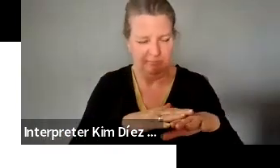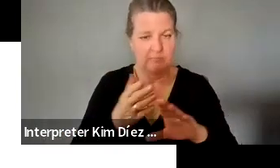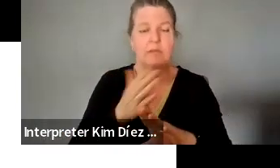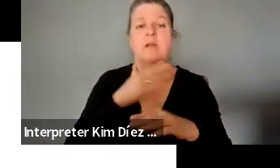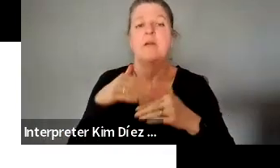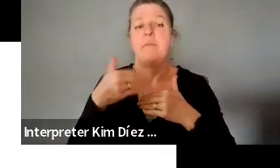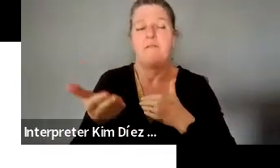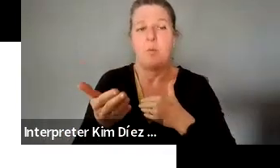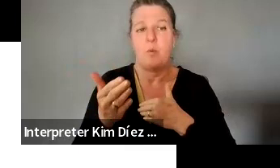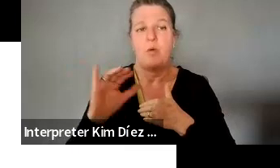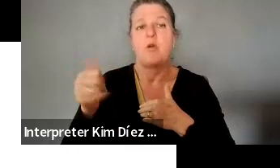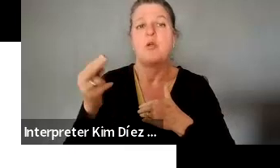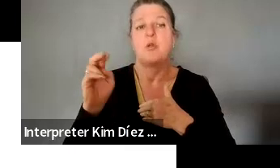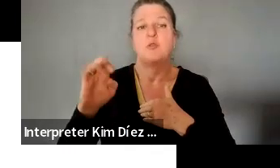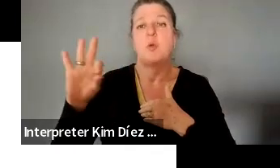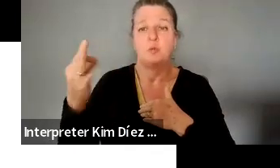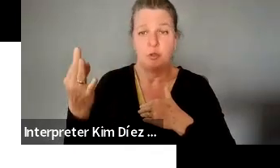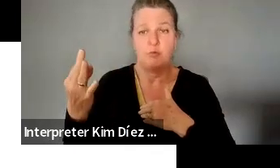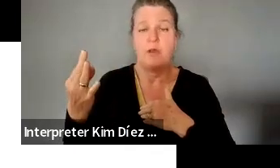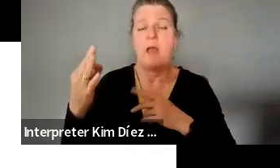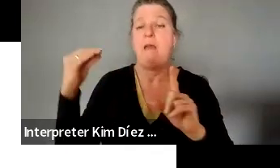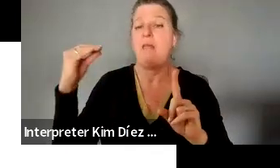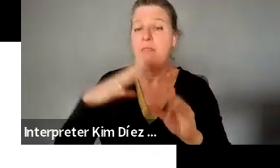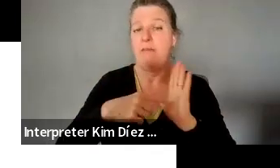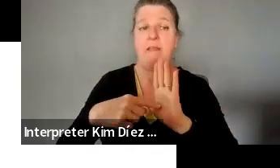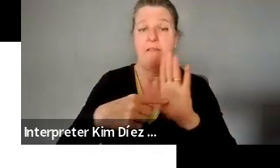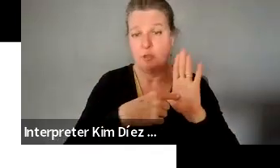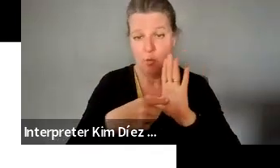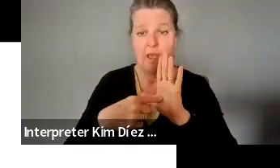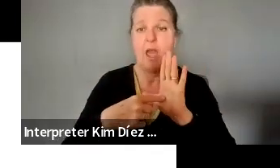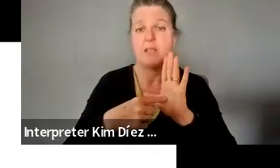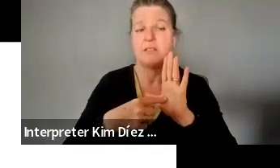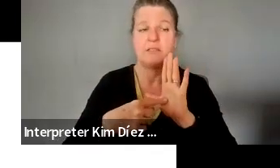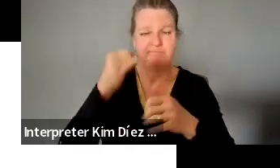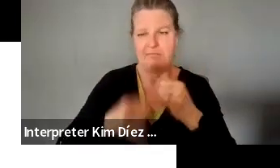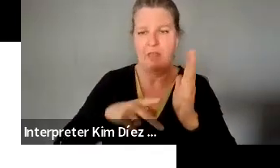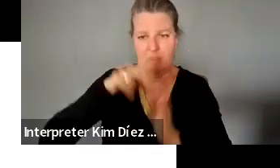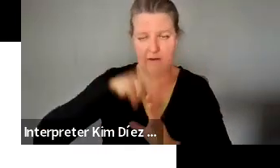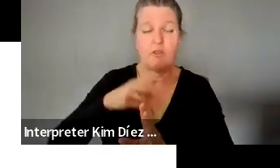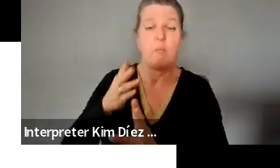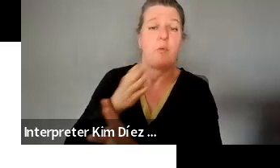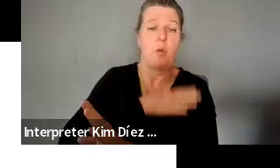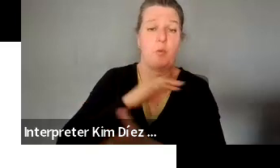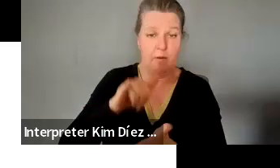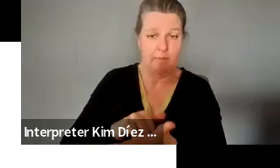so the June 9th showcase is basically the end of the program. So before that, like I did in December,